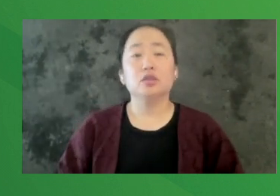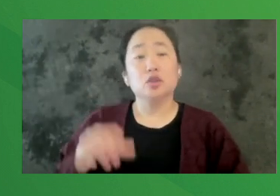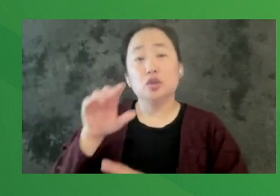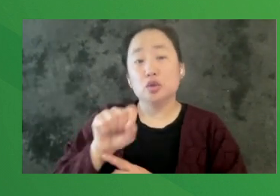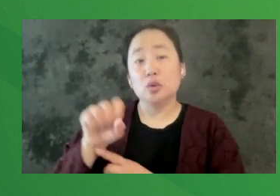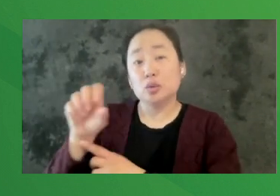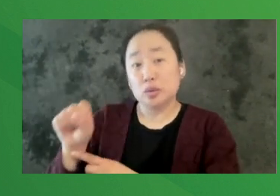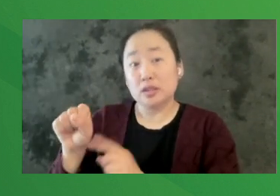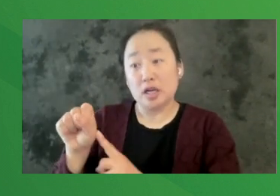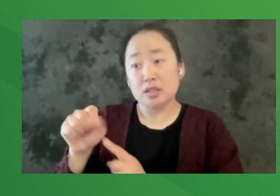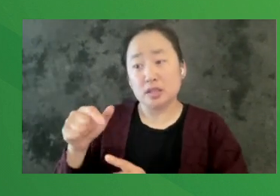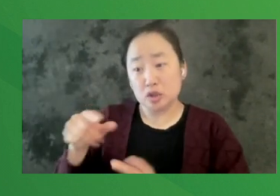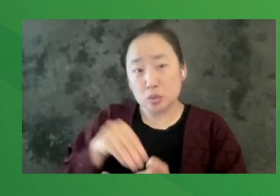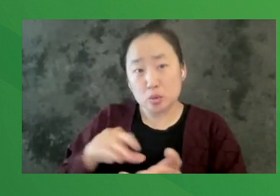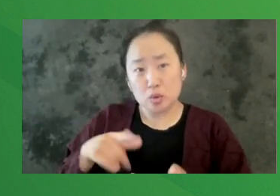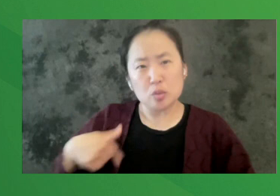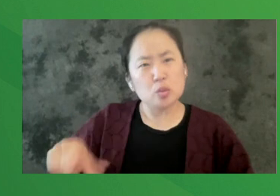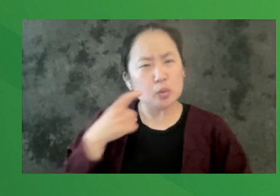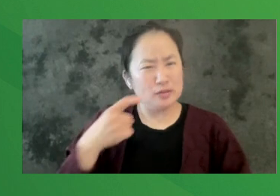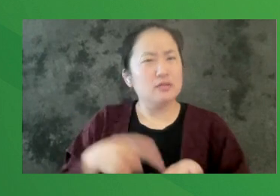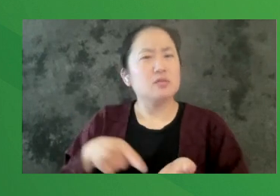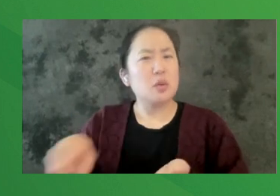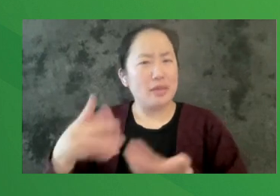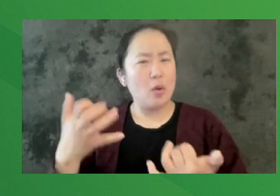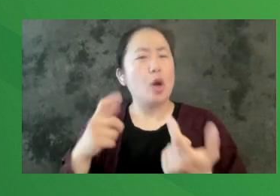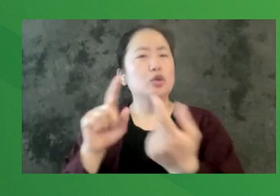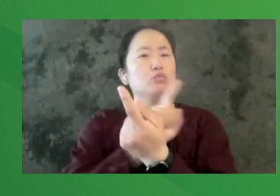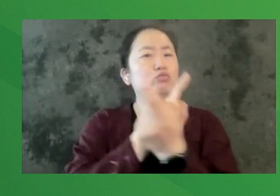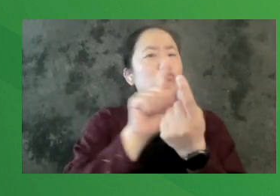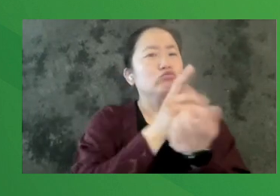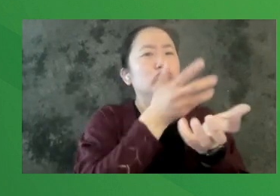officials, elected leaders. They wanna get out there and talk with them about these questions